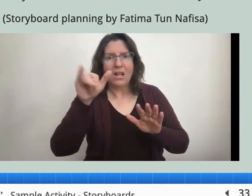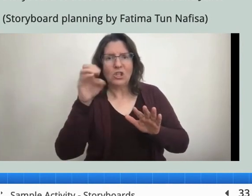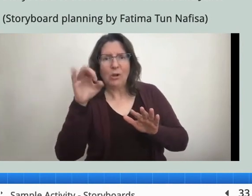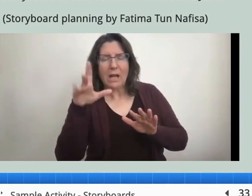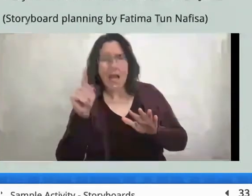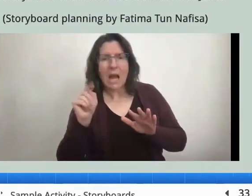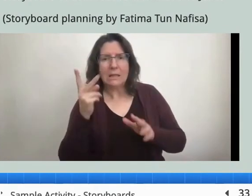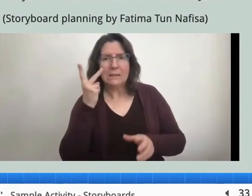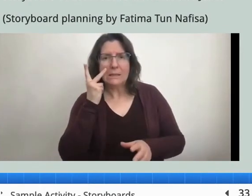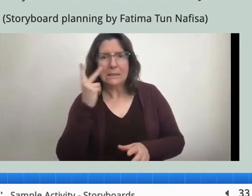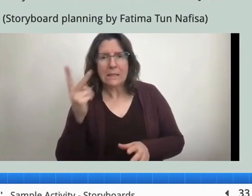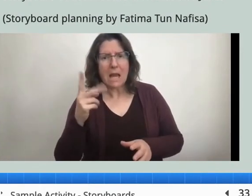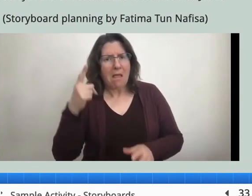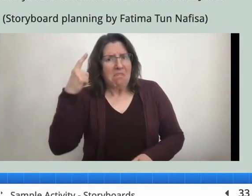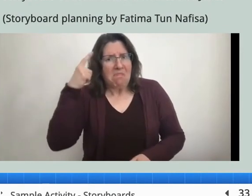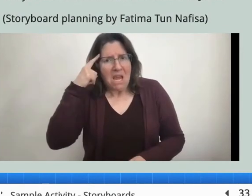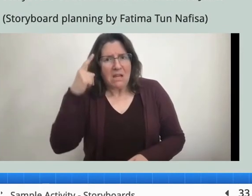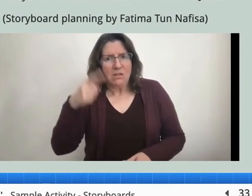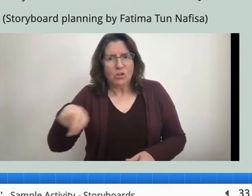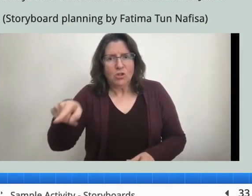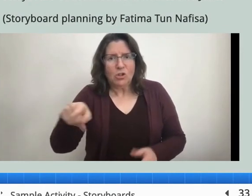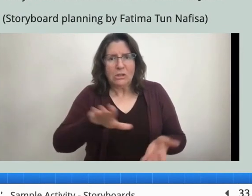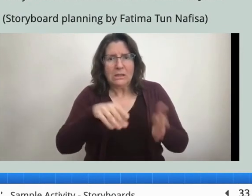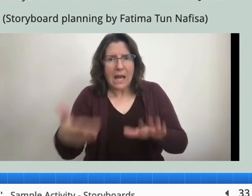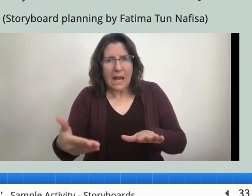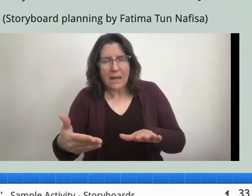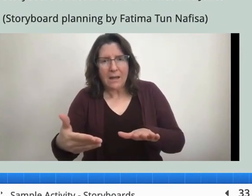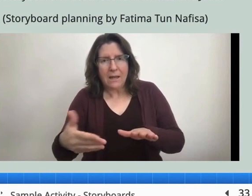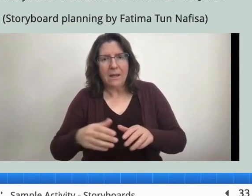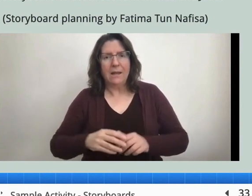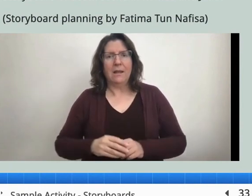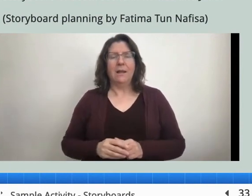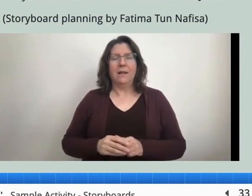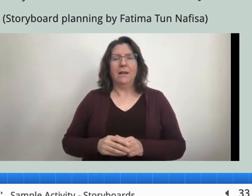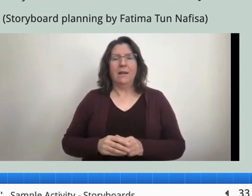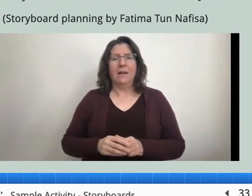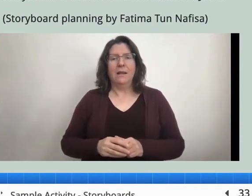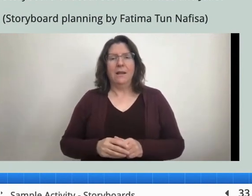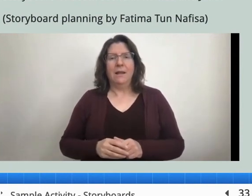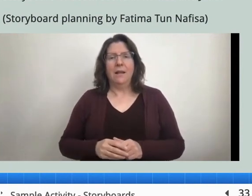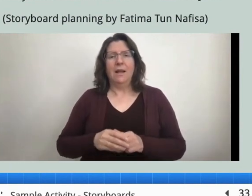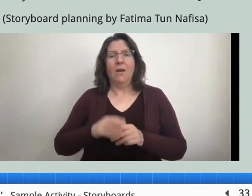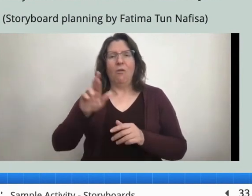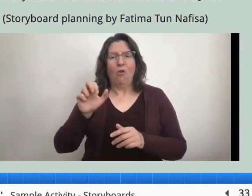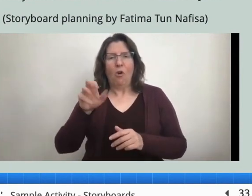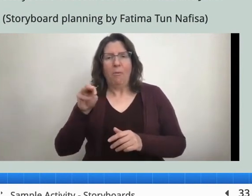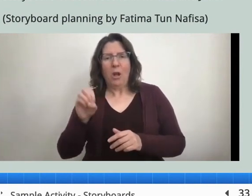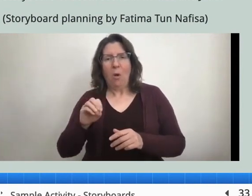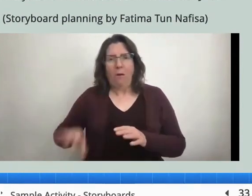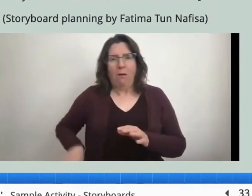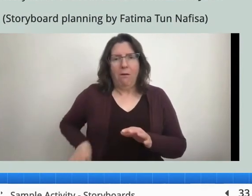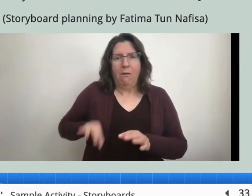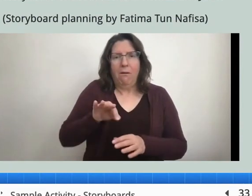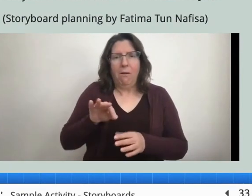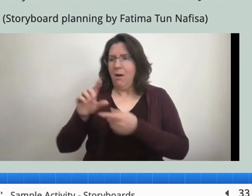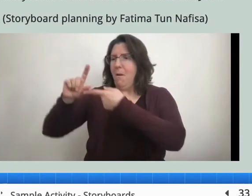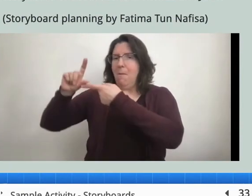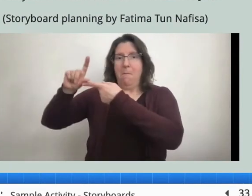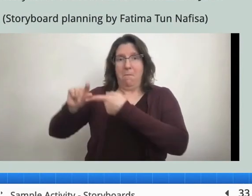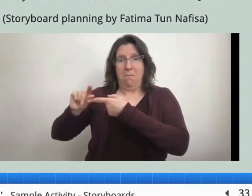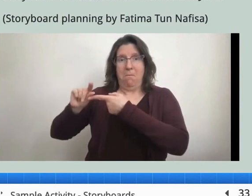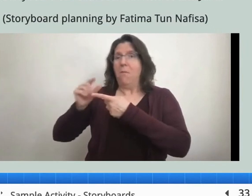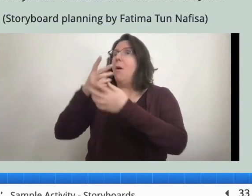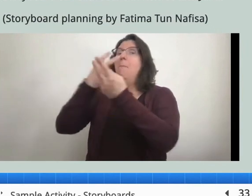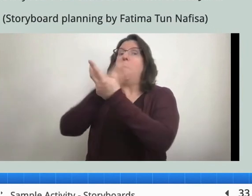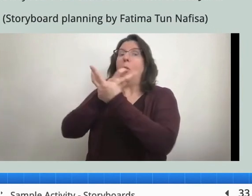He makes his way to the crypt, sees Juliet dead - what he THINKS is Juliet dead.